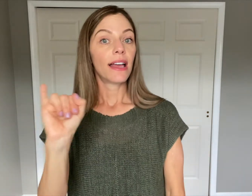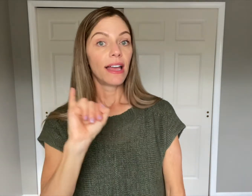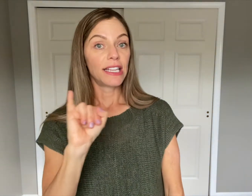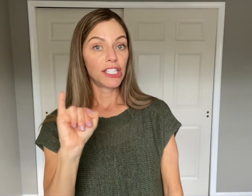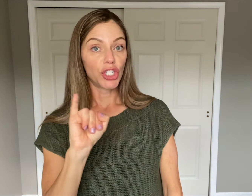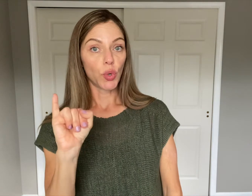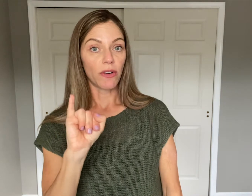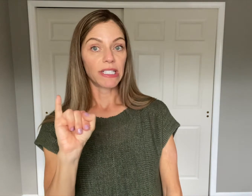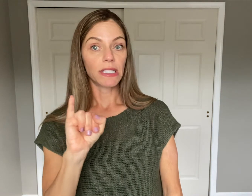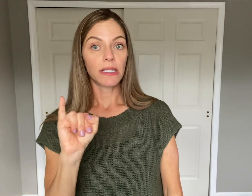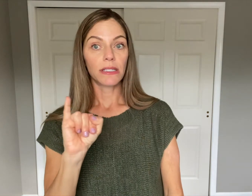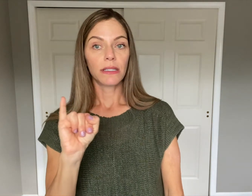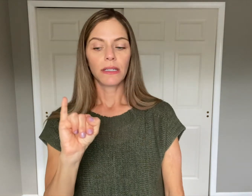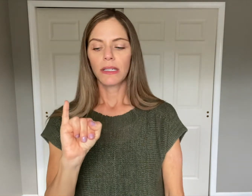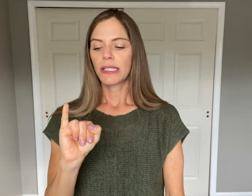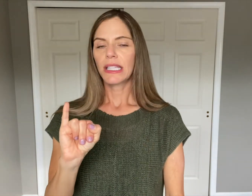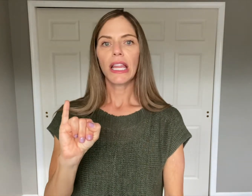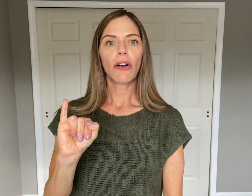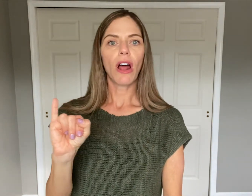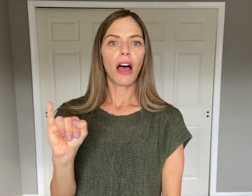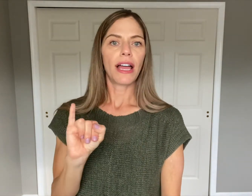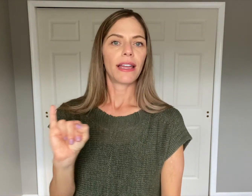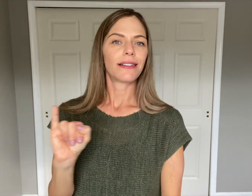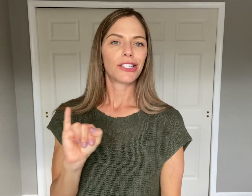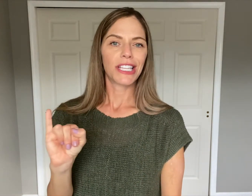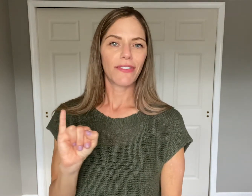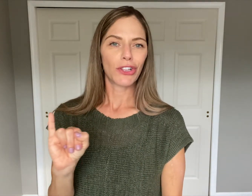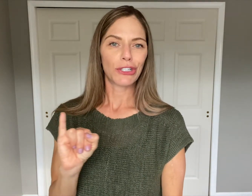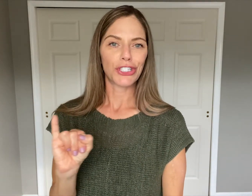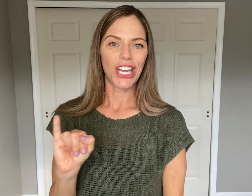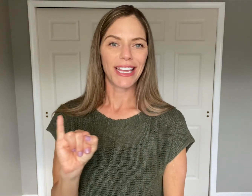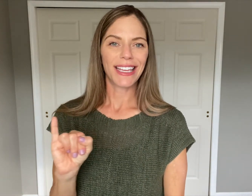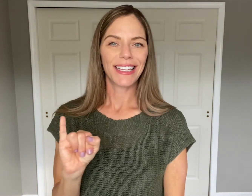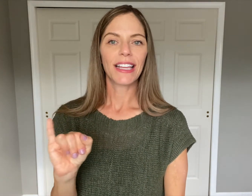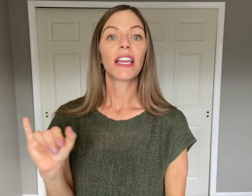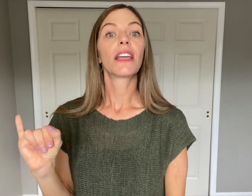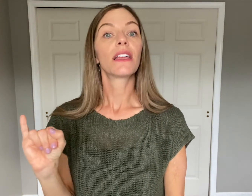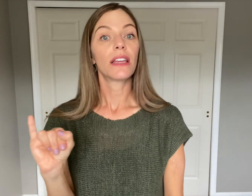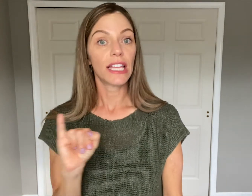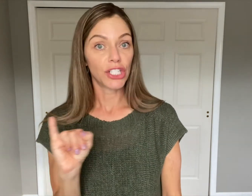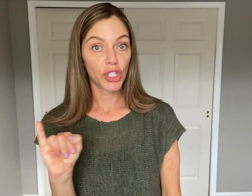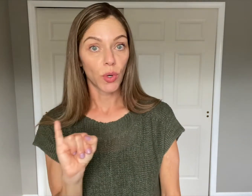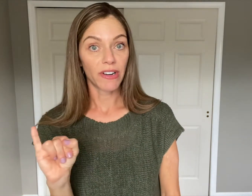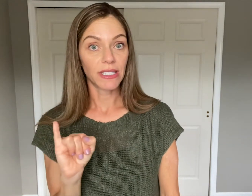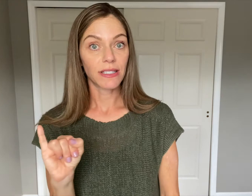and "insurance" The letter "I" just give it a little shake. "Insurance"